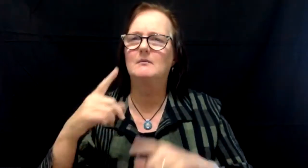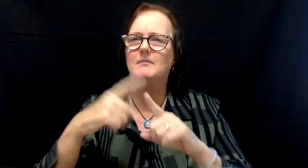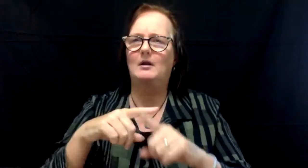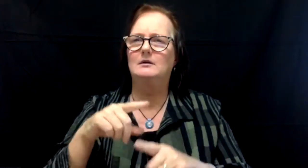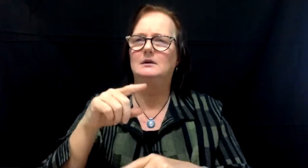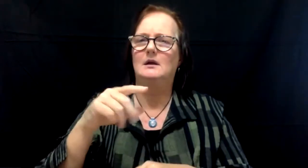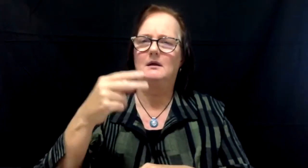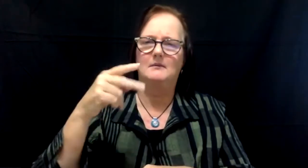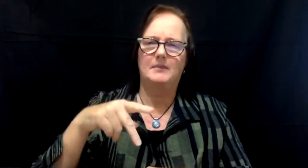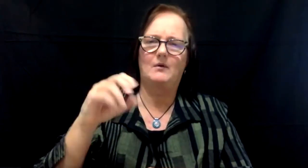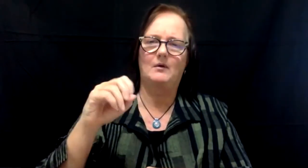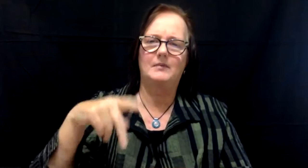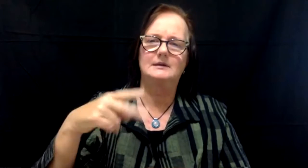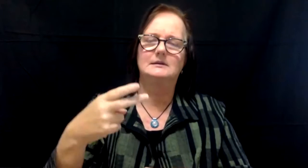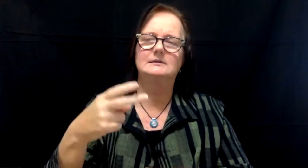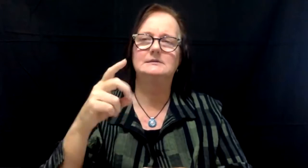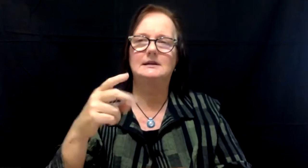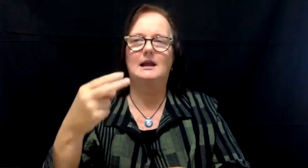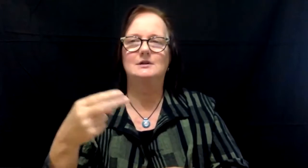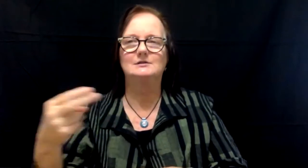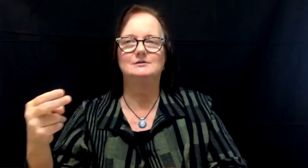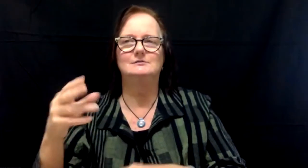Plus Provincial Outreach Program: Deaf and Hard of Hearing.